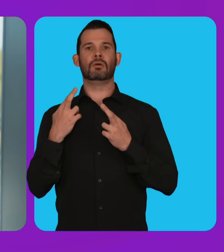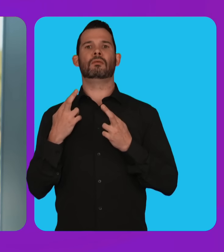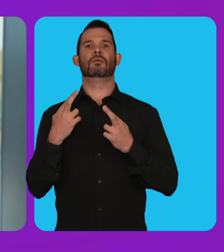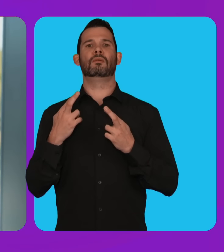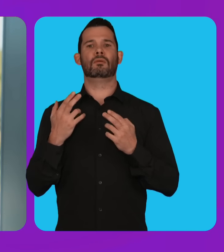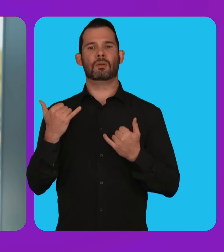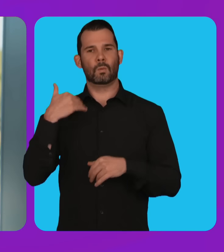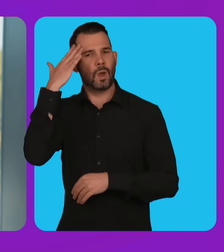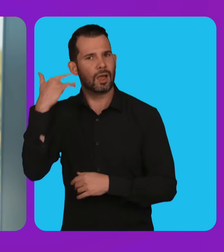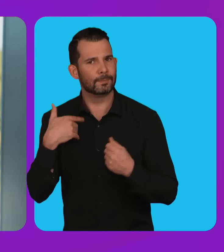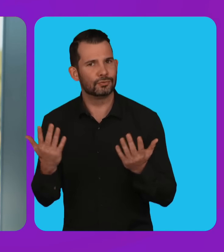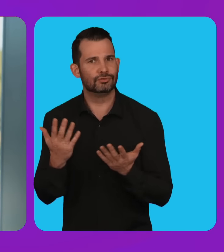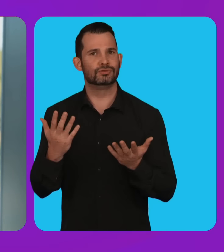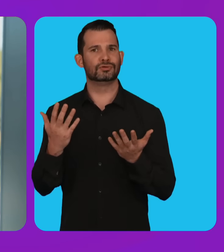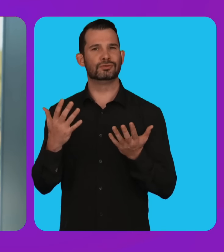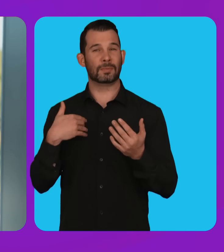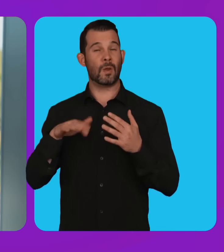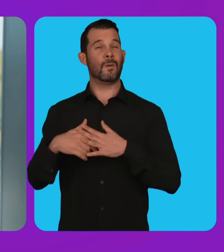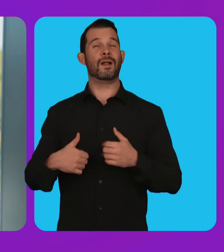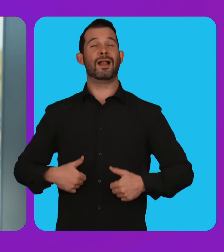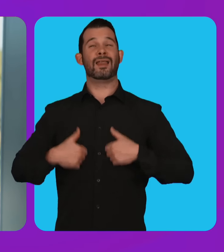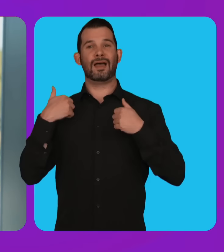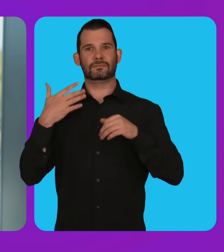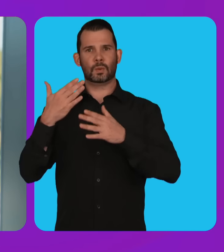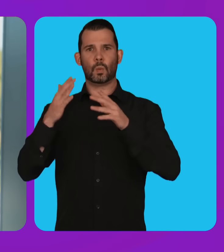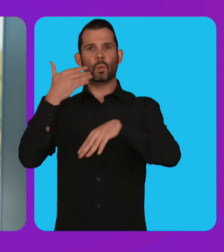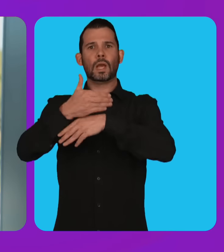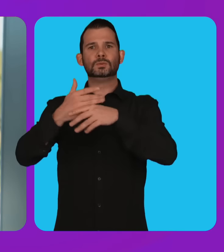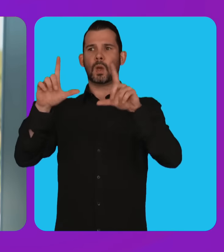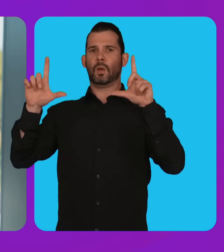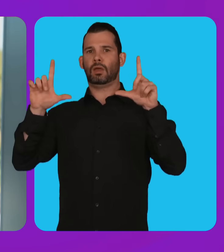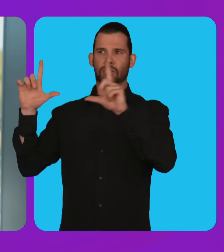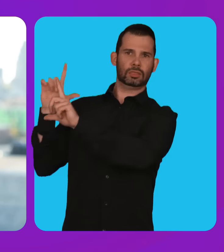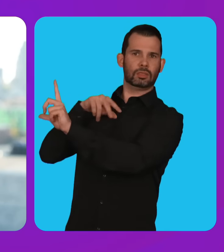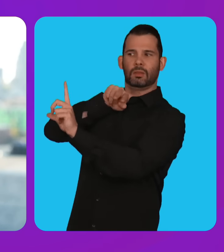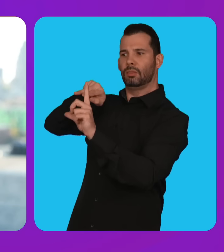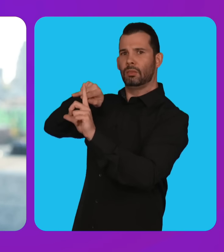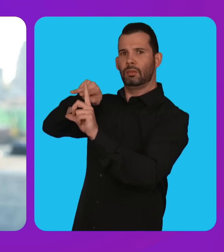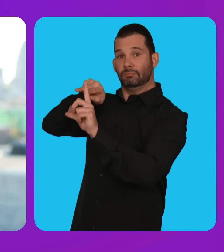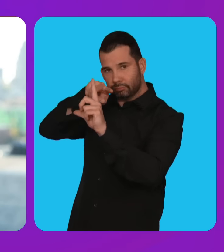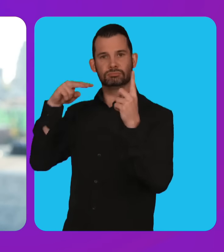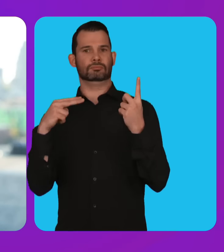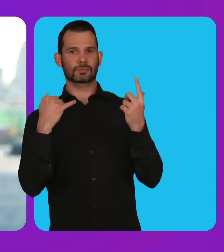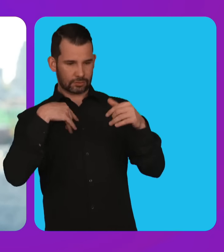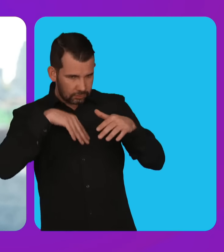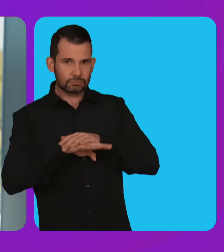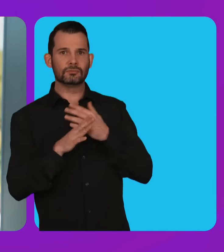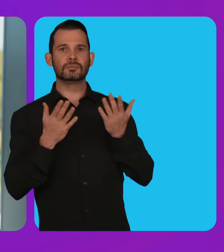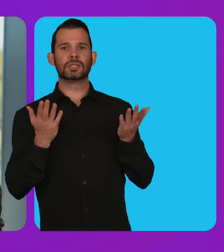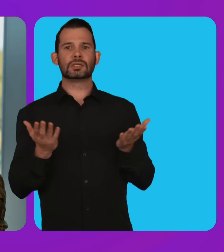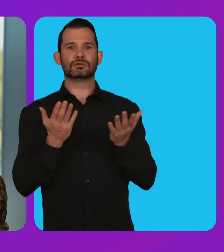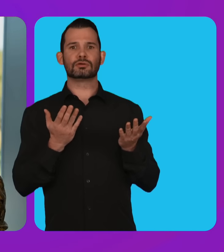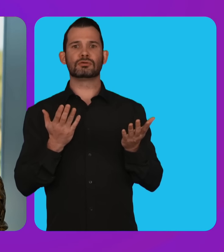I've spent my life on the other side of the window looking in. And here I am. I'm now at the table.